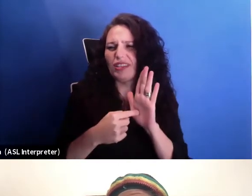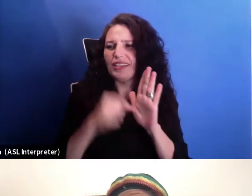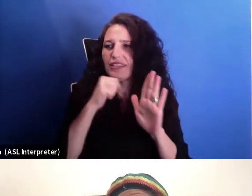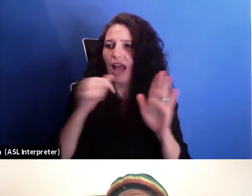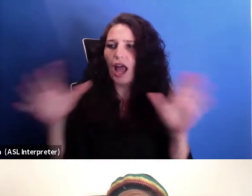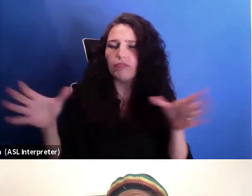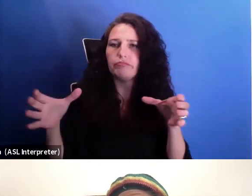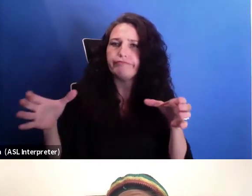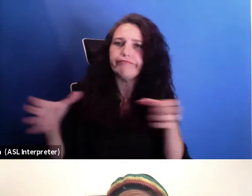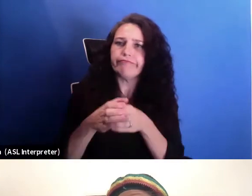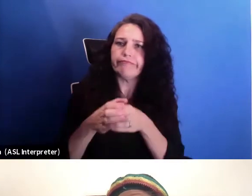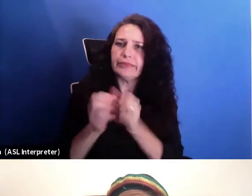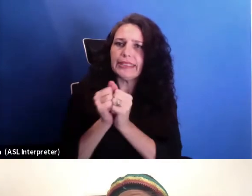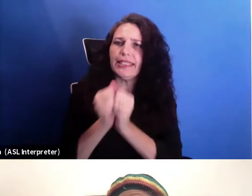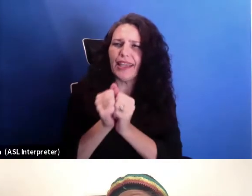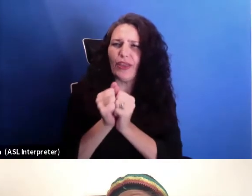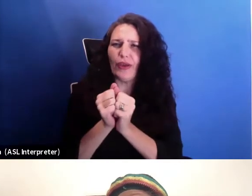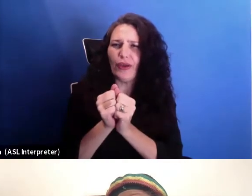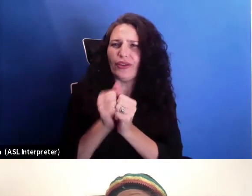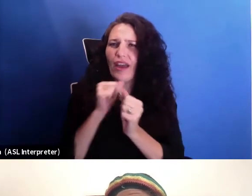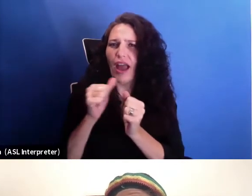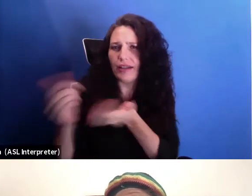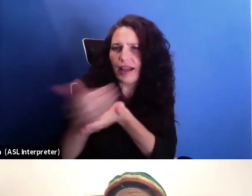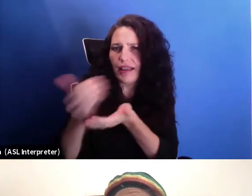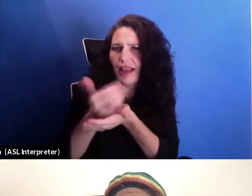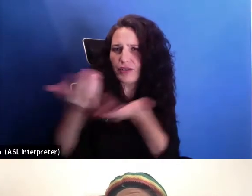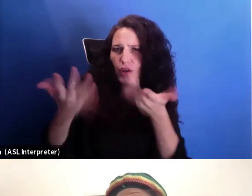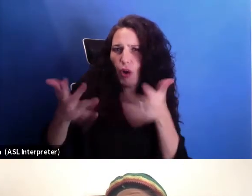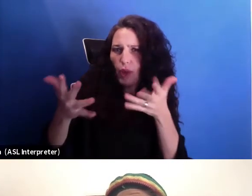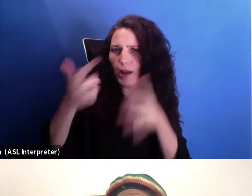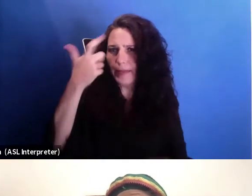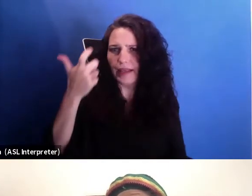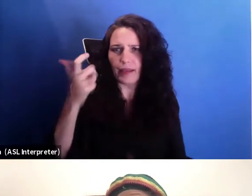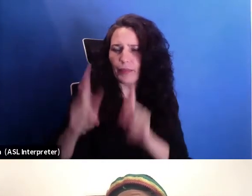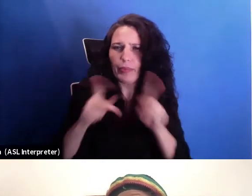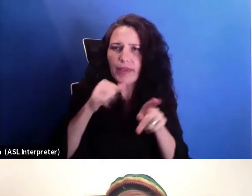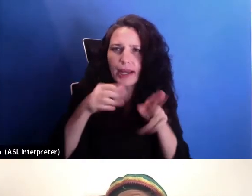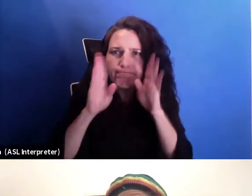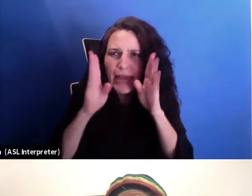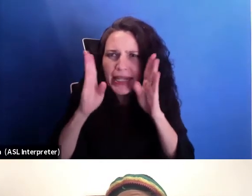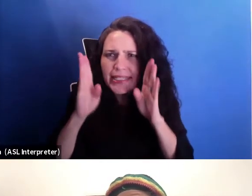we got just these waves of people saying like, why didn't I know this story? Why didn't I know this happened?